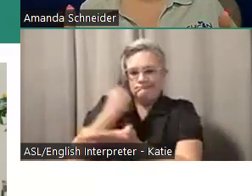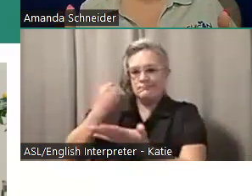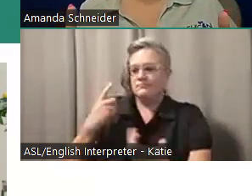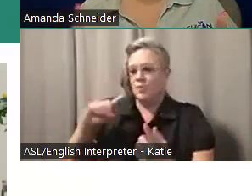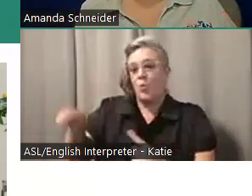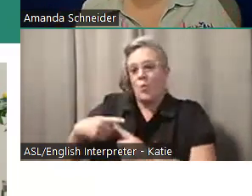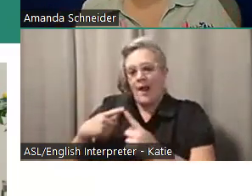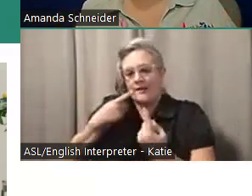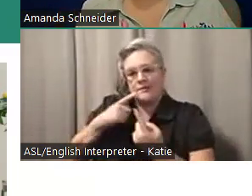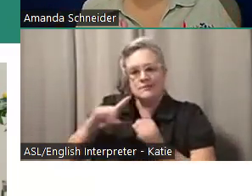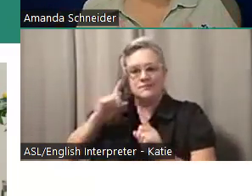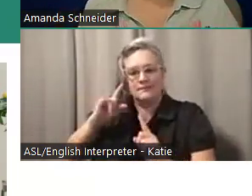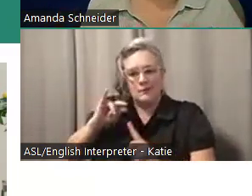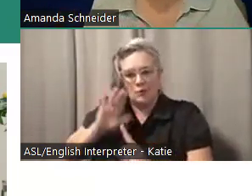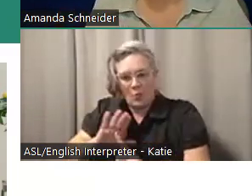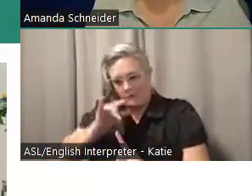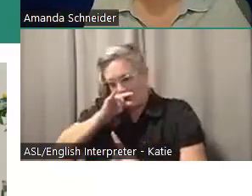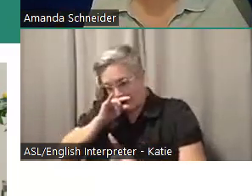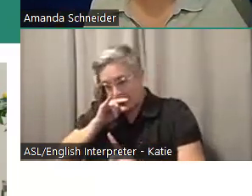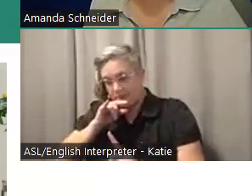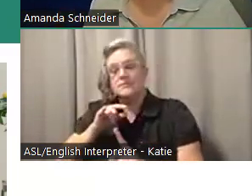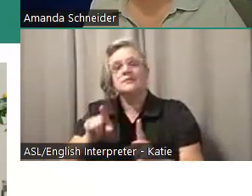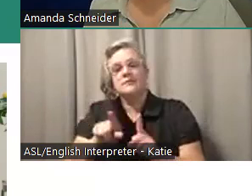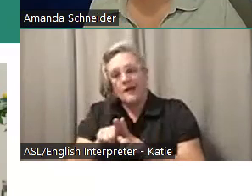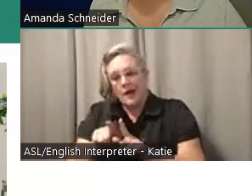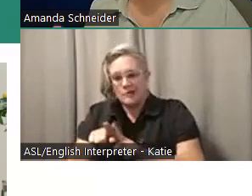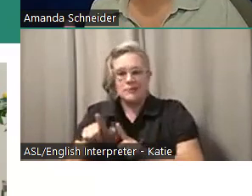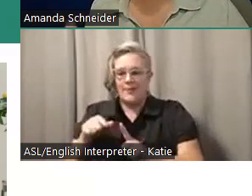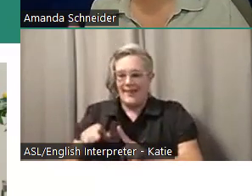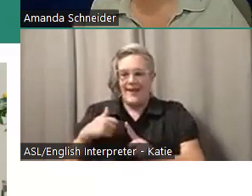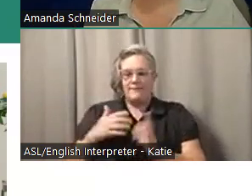Um, but also making sure that they have books accessible to them.